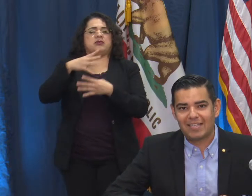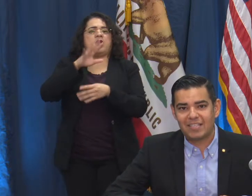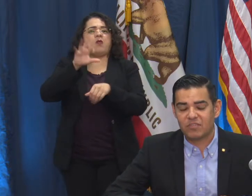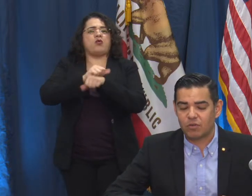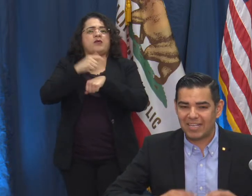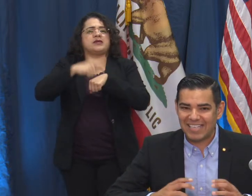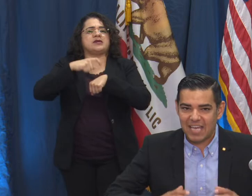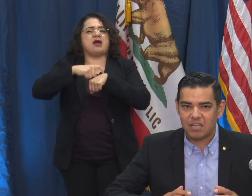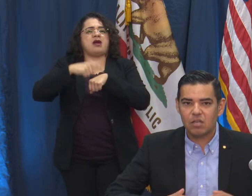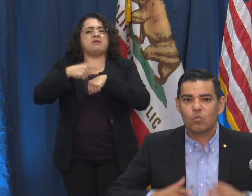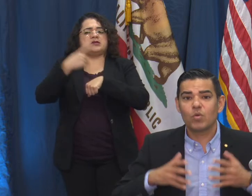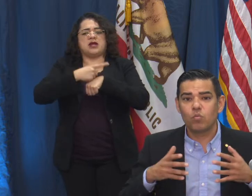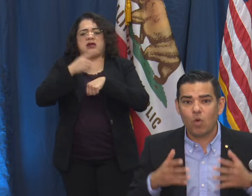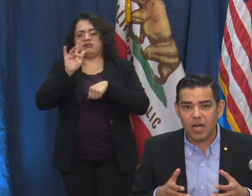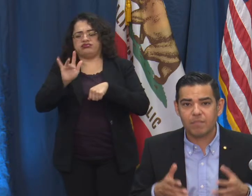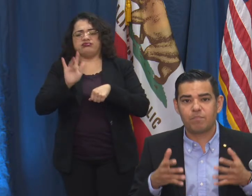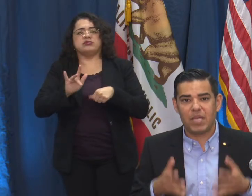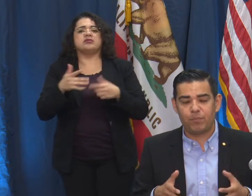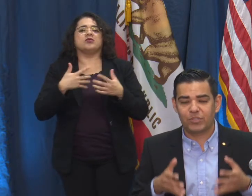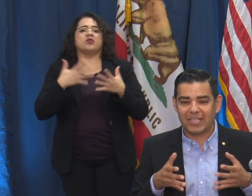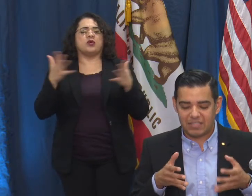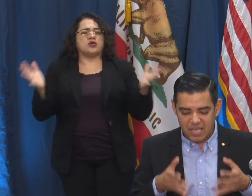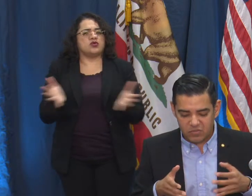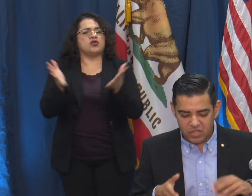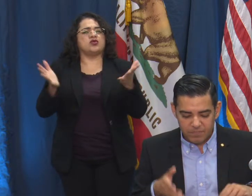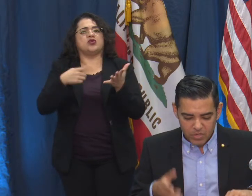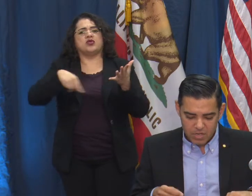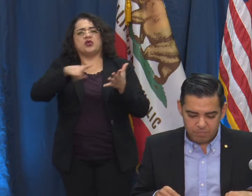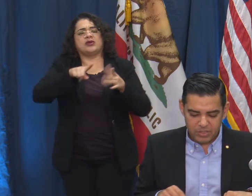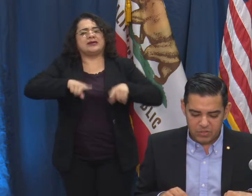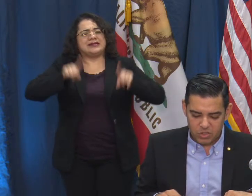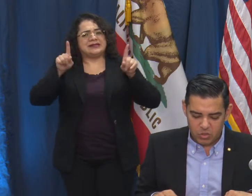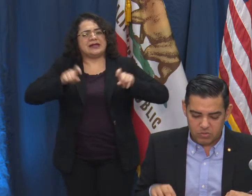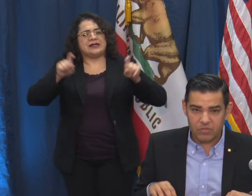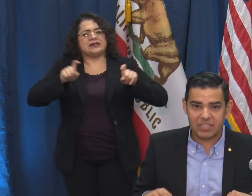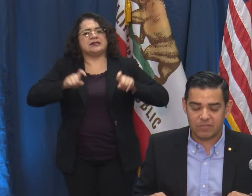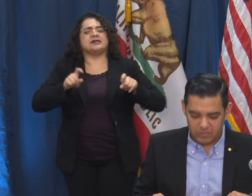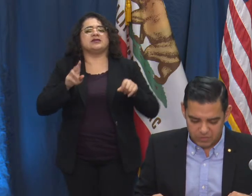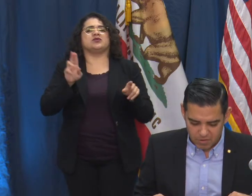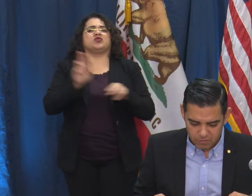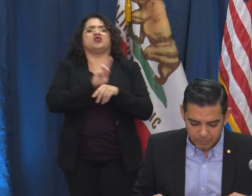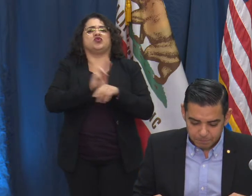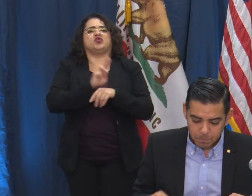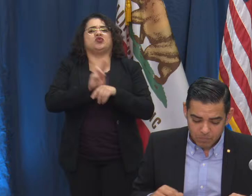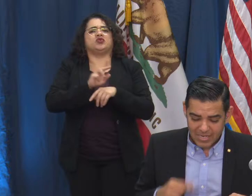a test. So again, we want people to get tested so please use the testing centers. In